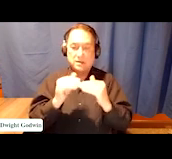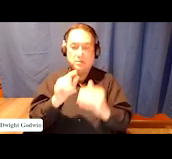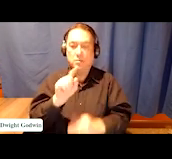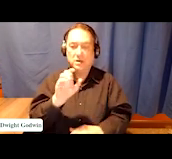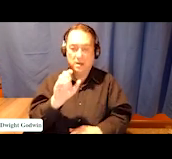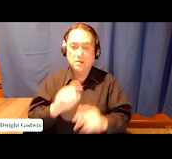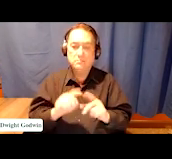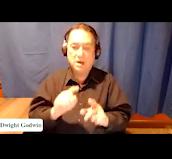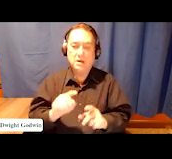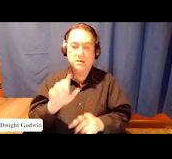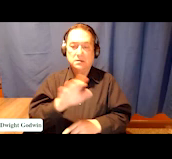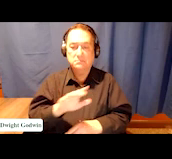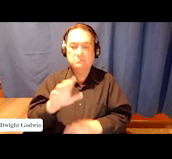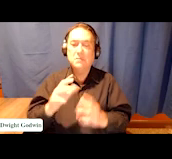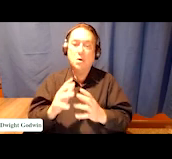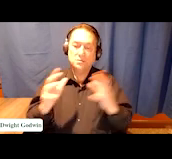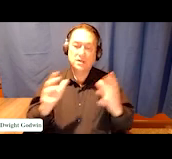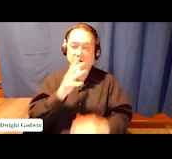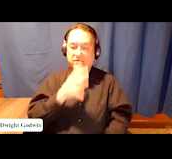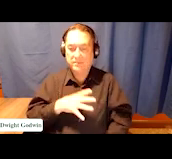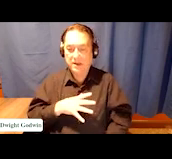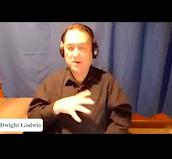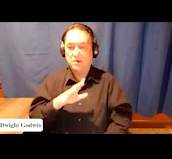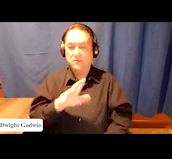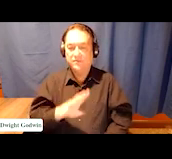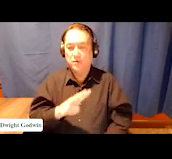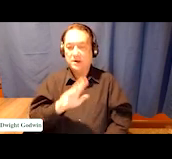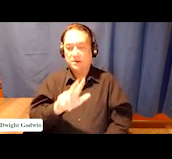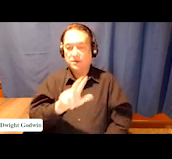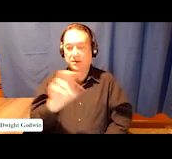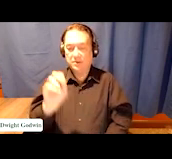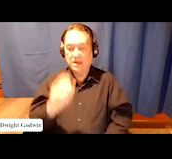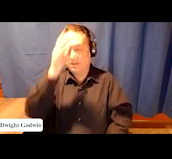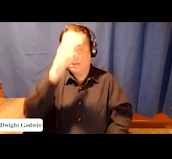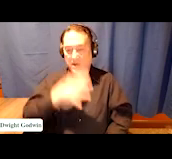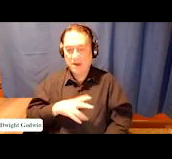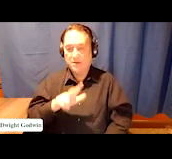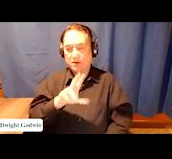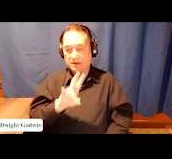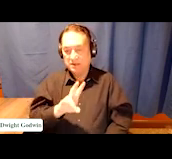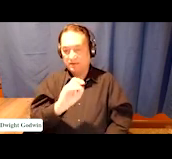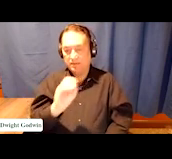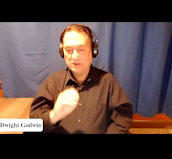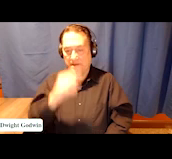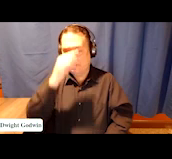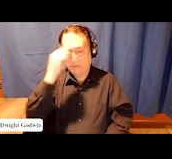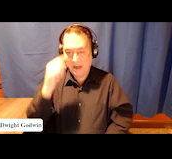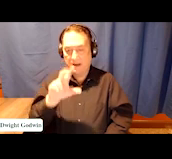Majority Female, 43% Male, 37% Black, 30% White, 25% Latino.